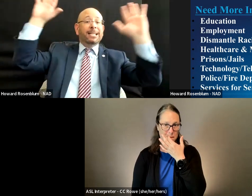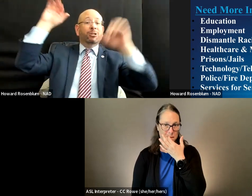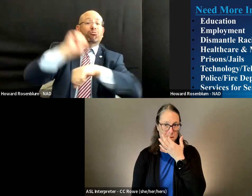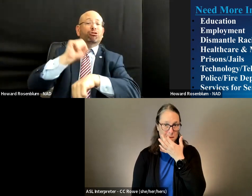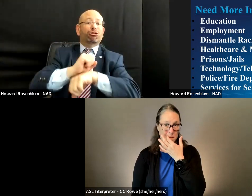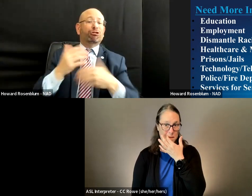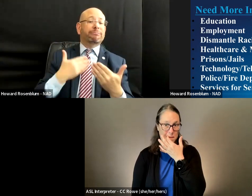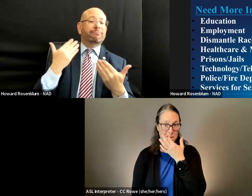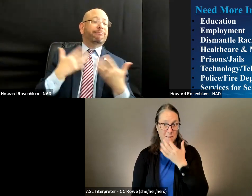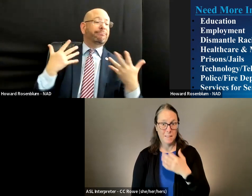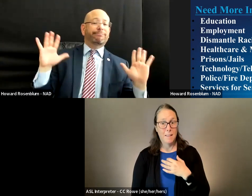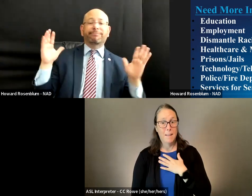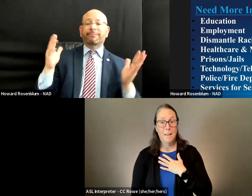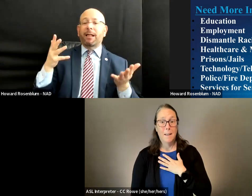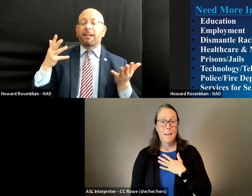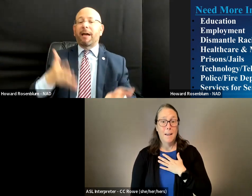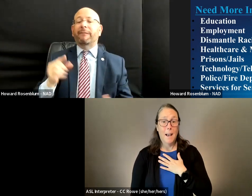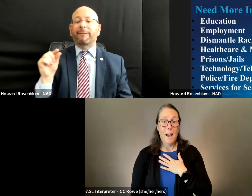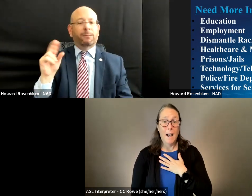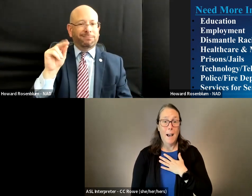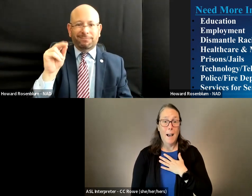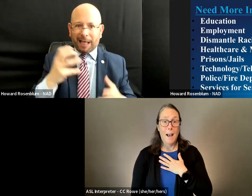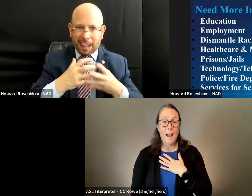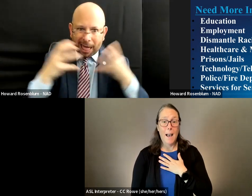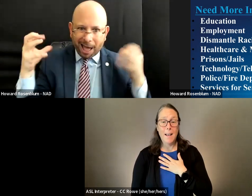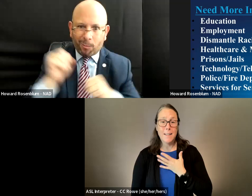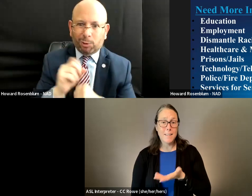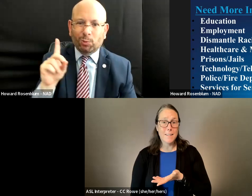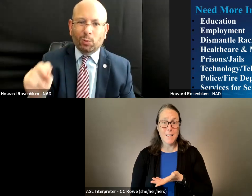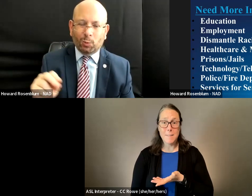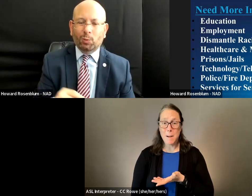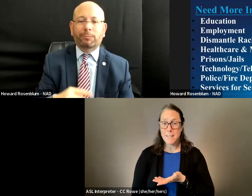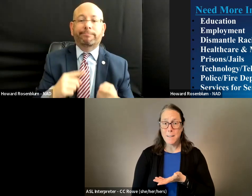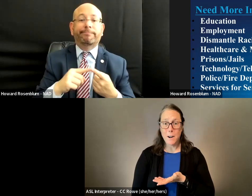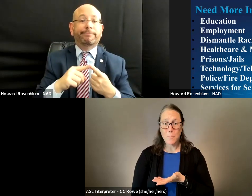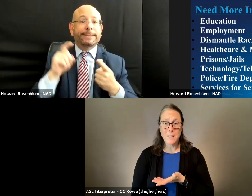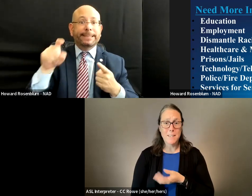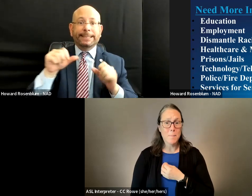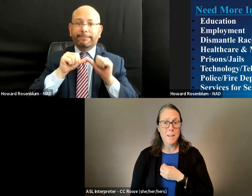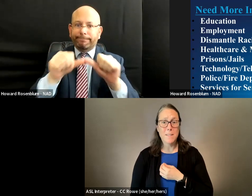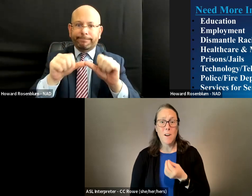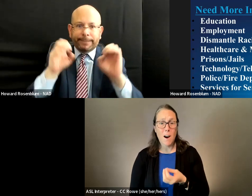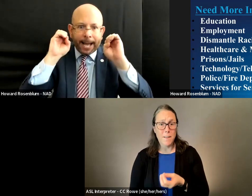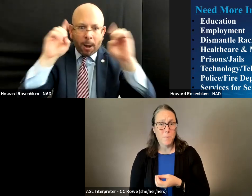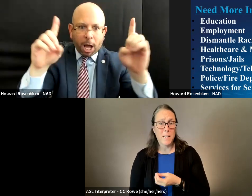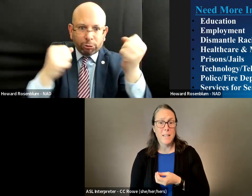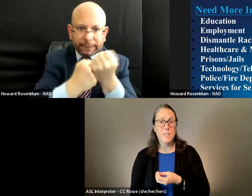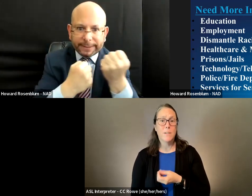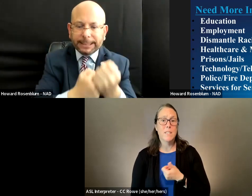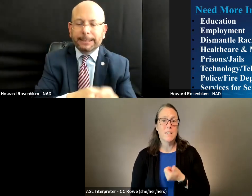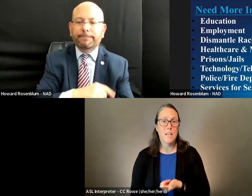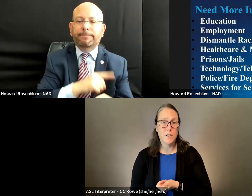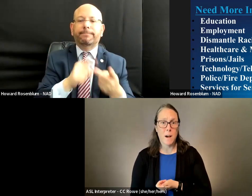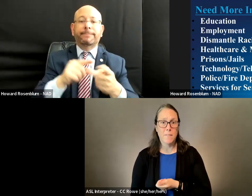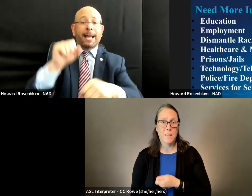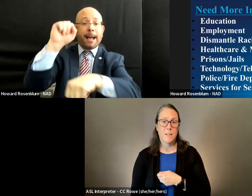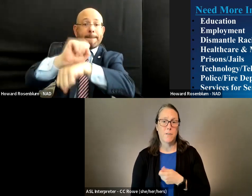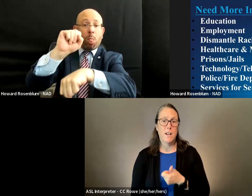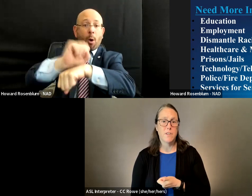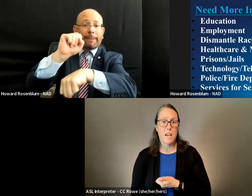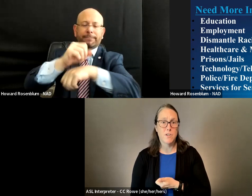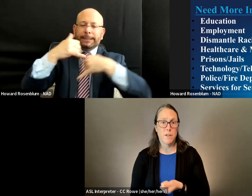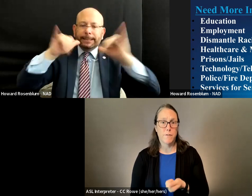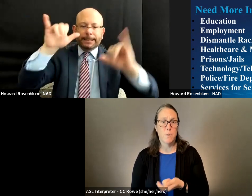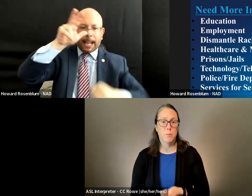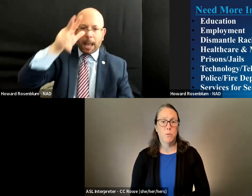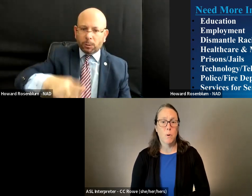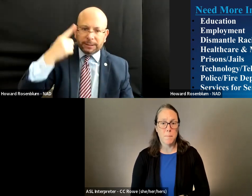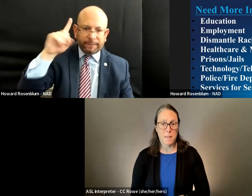to provide captioning for their legislative hearings.